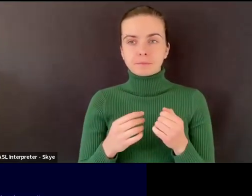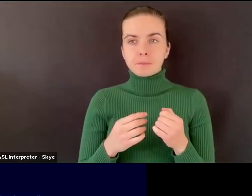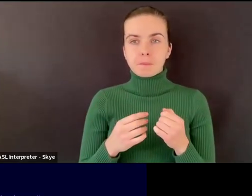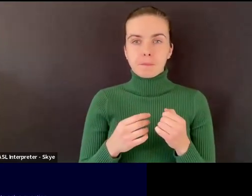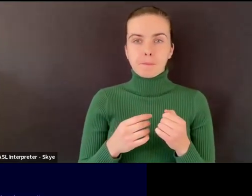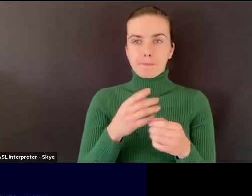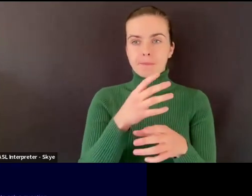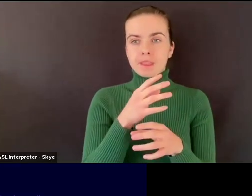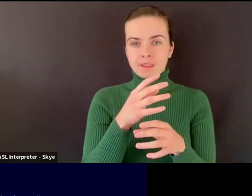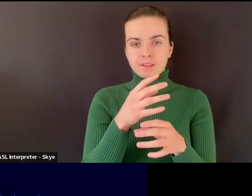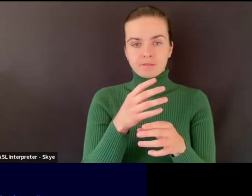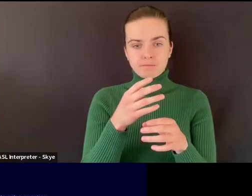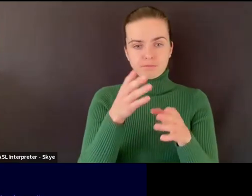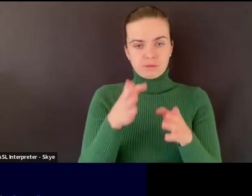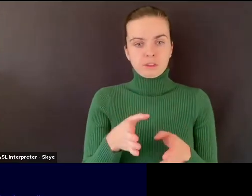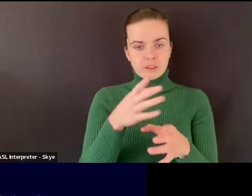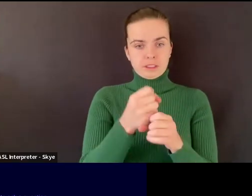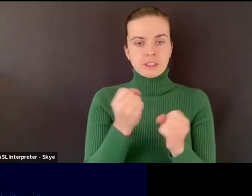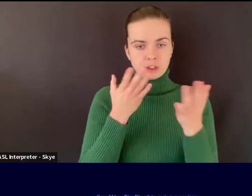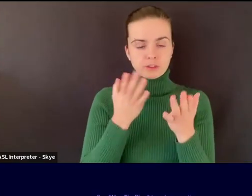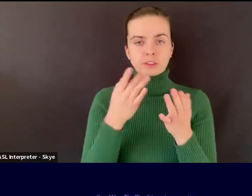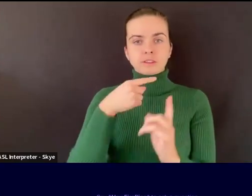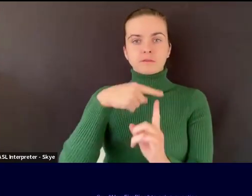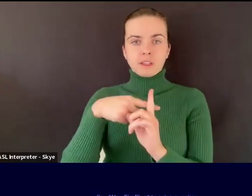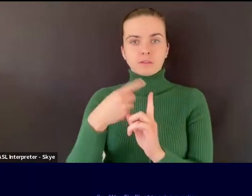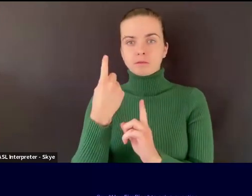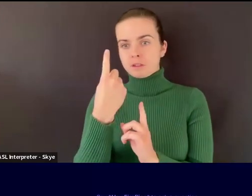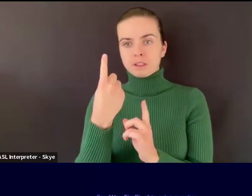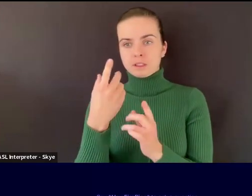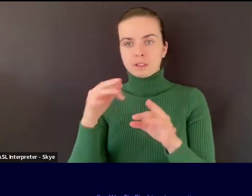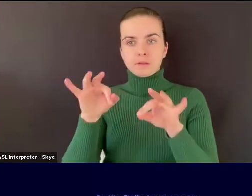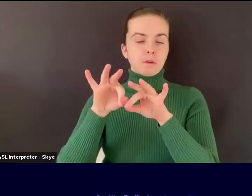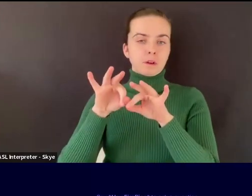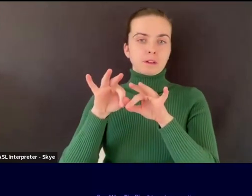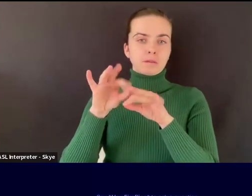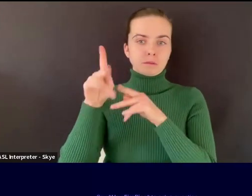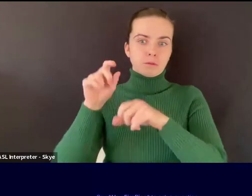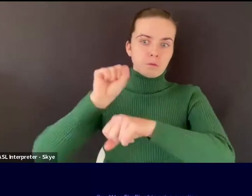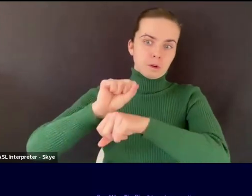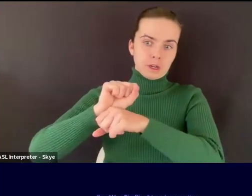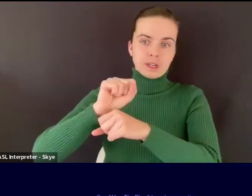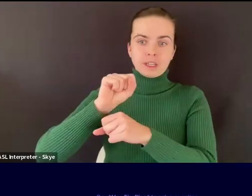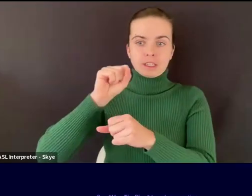of services as well as one of the pinnacle important folks working in the study. The study